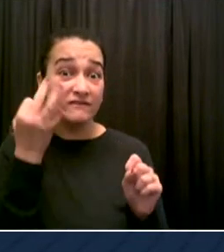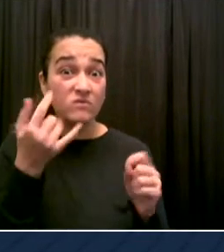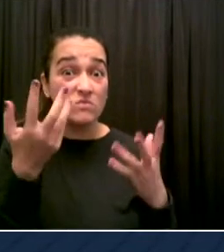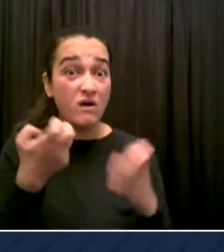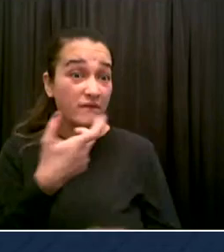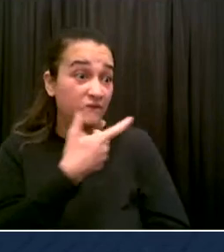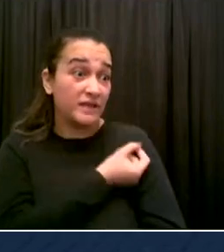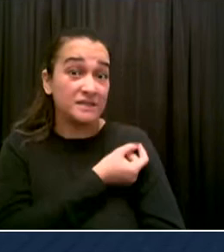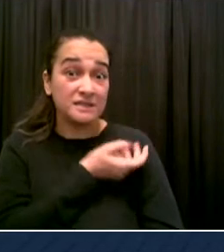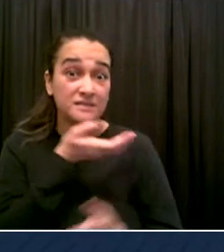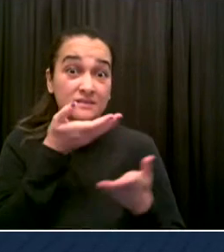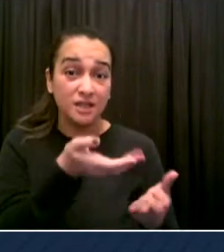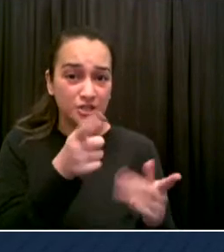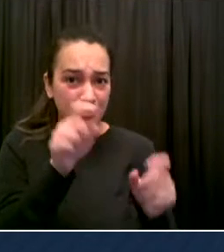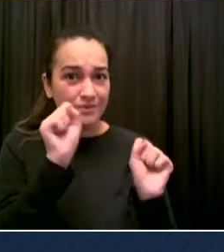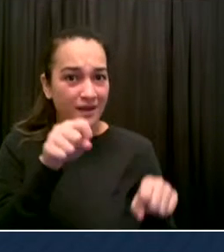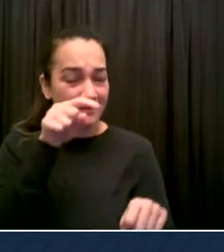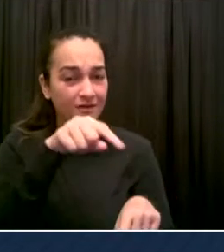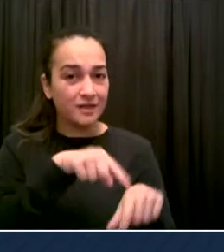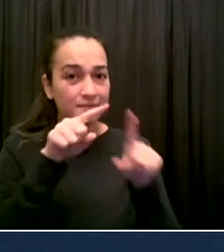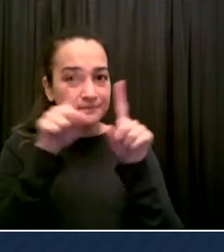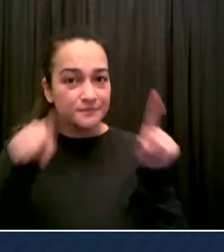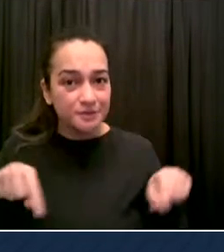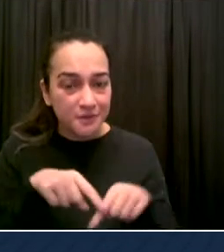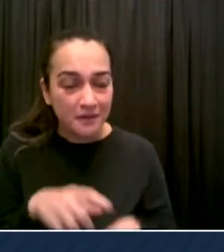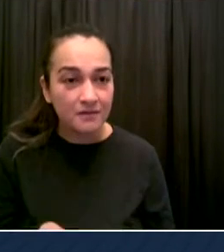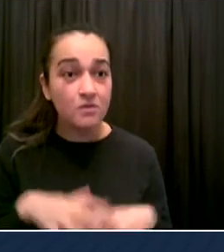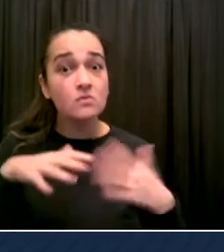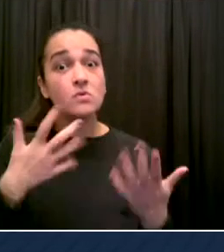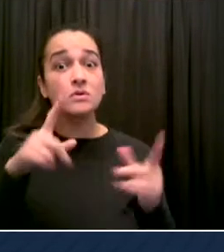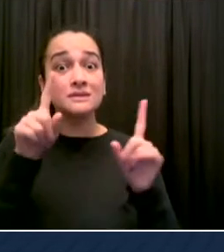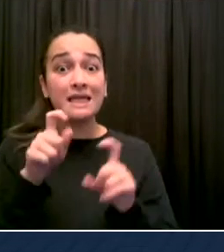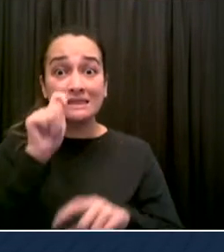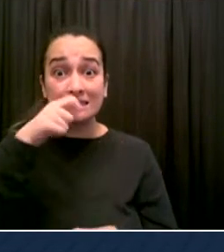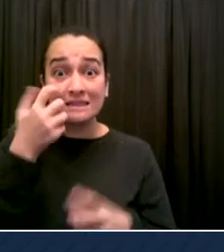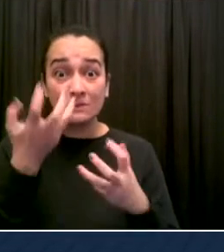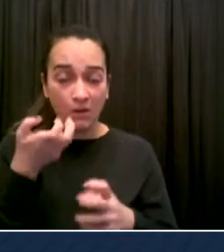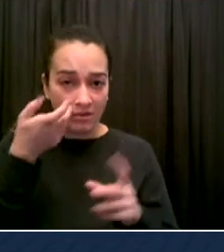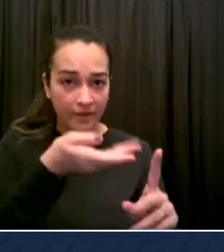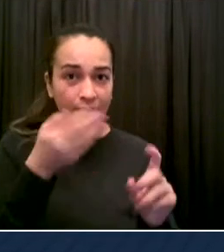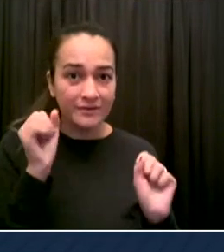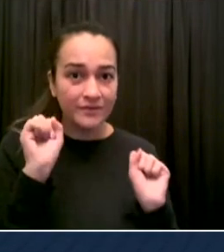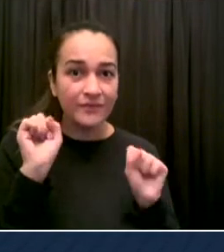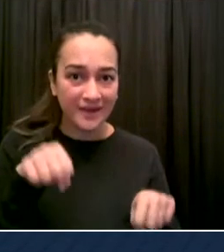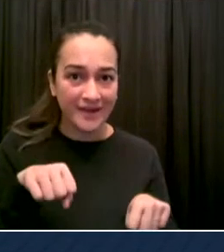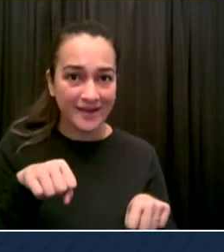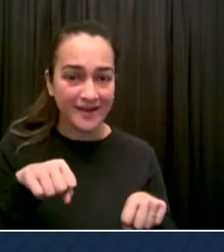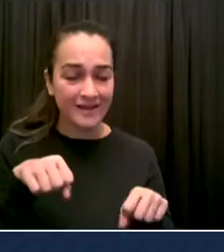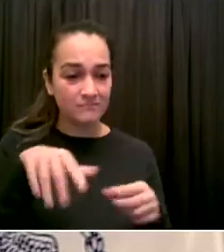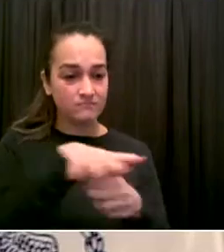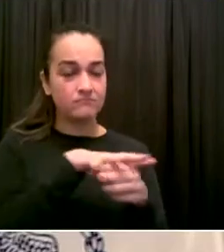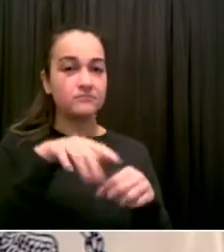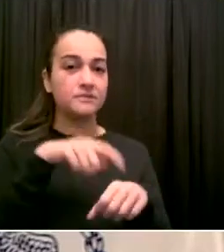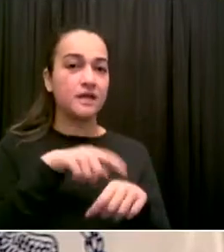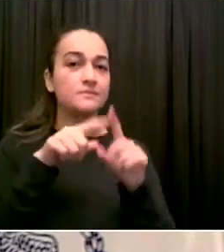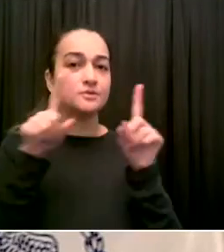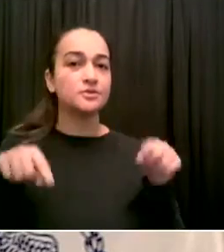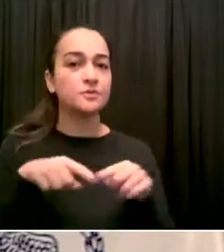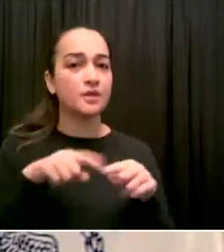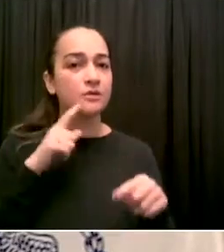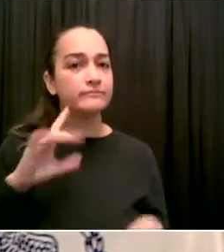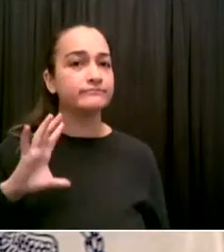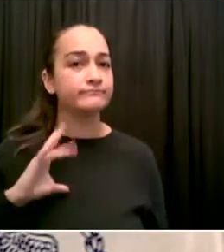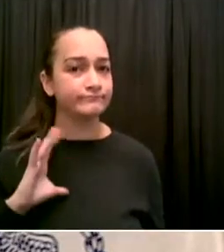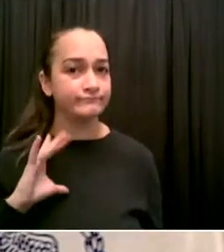EXPLAINING ALL THE STEPS THAT